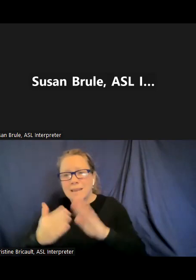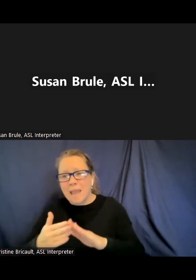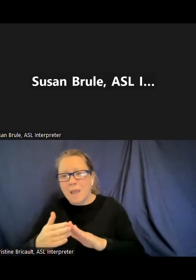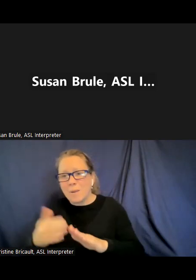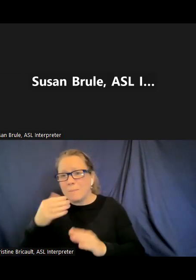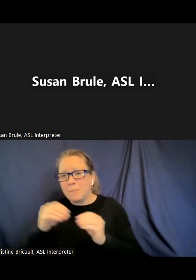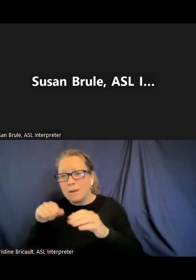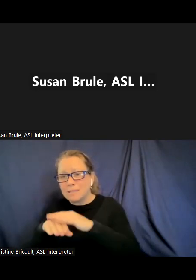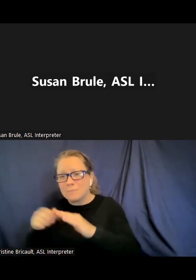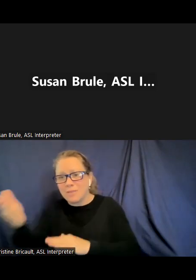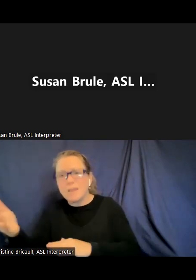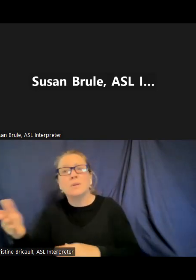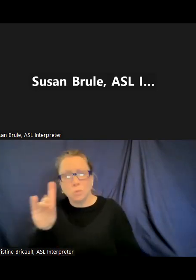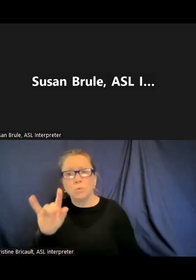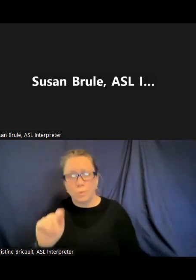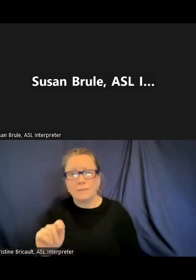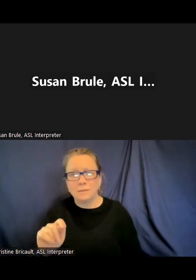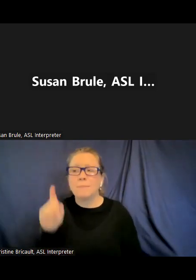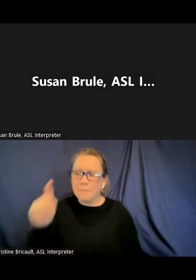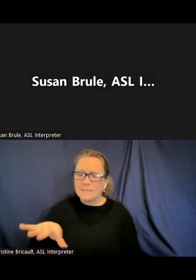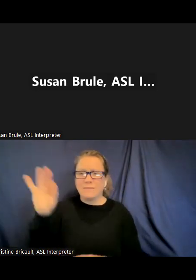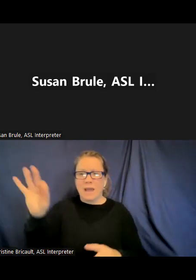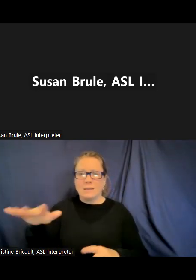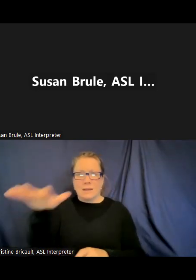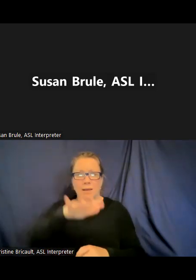You need to find a venue that's accessible for people with disabilities, period.